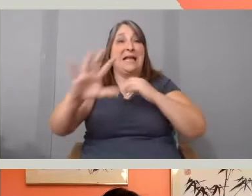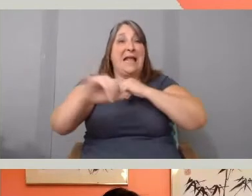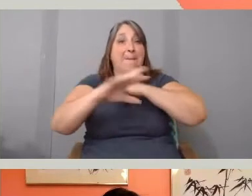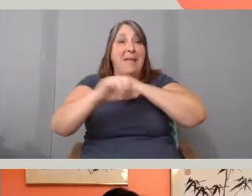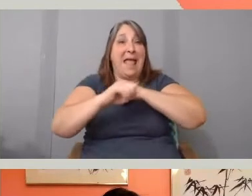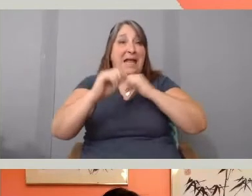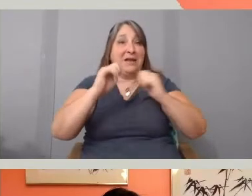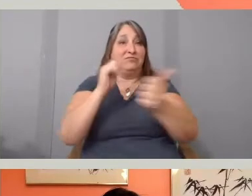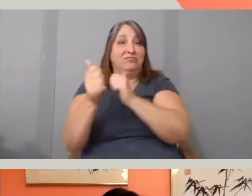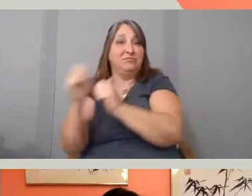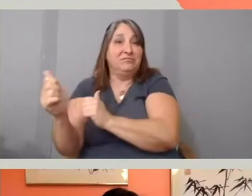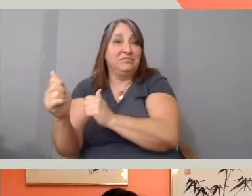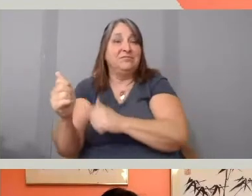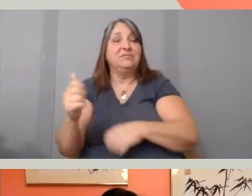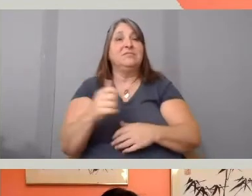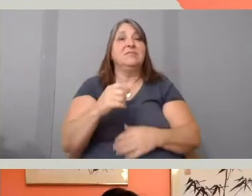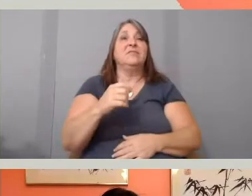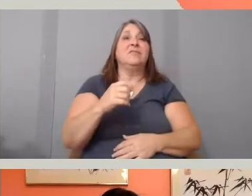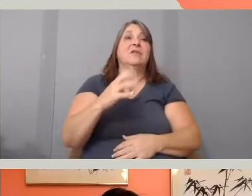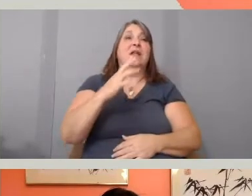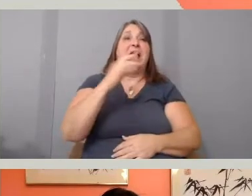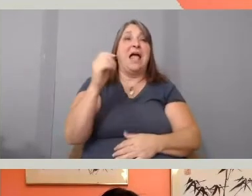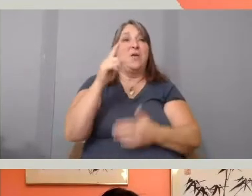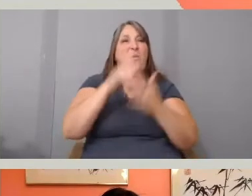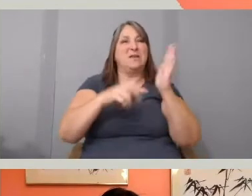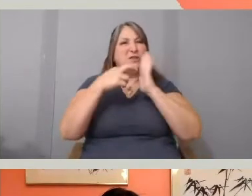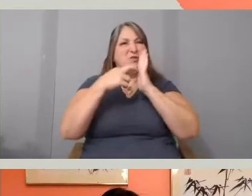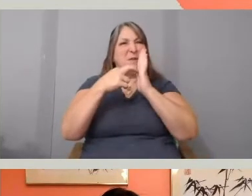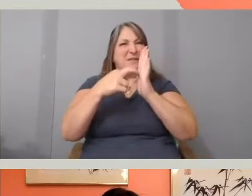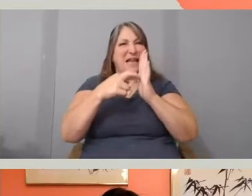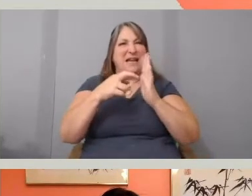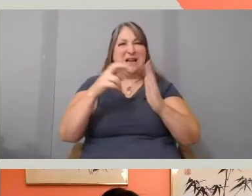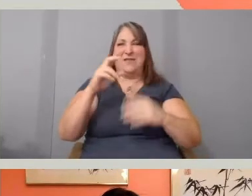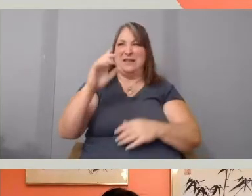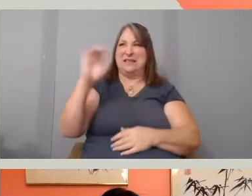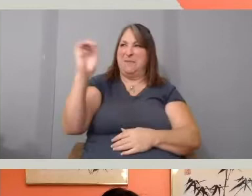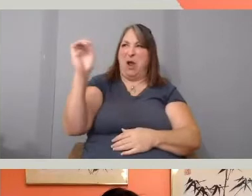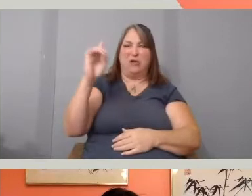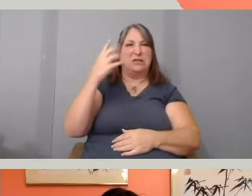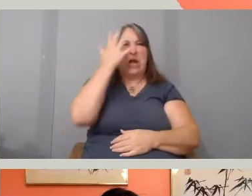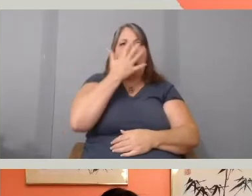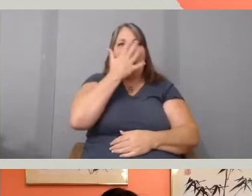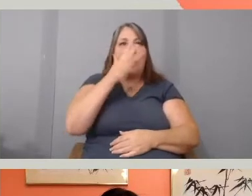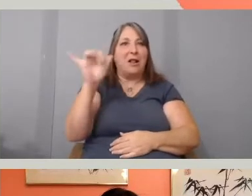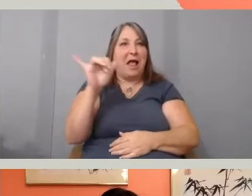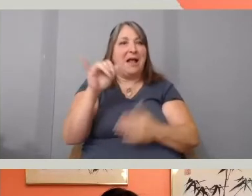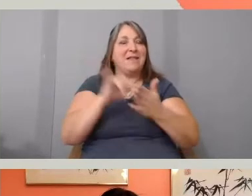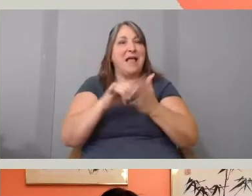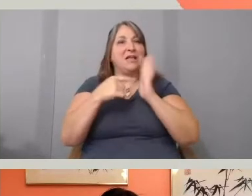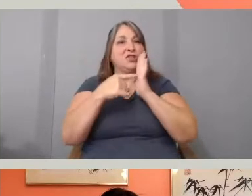what does representative democracy really look like. And I think that was reflected in the work that we did, and how we did it.